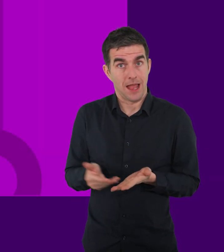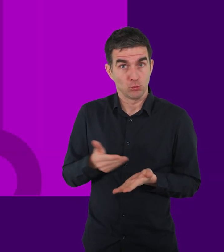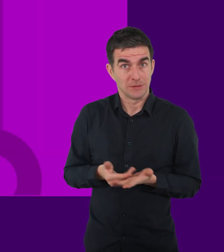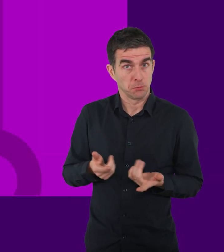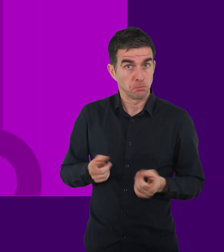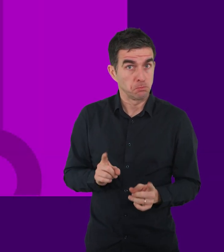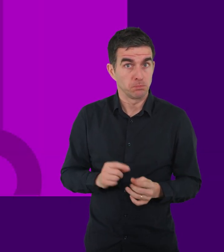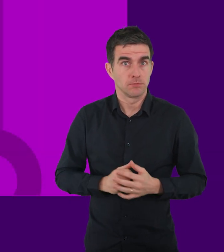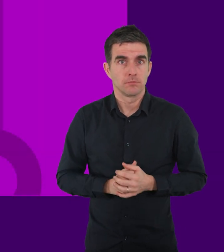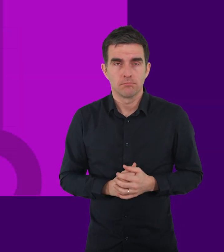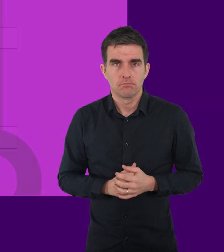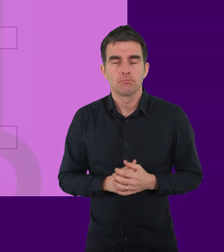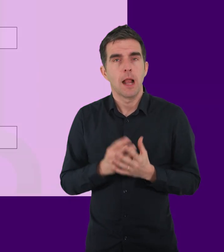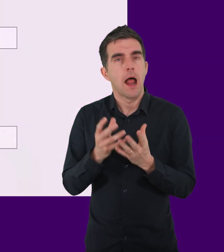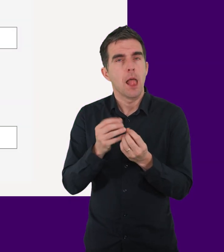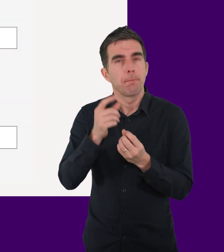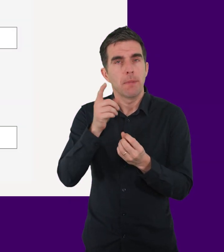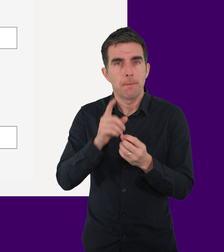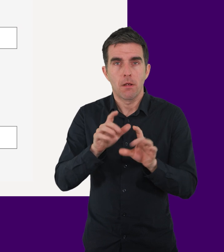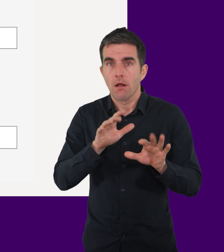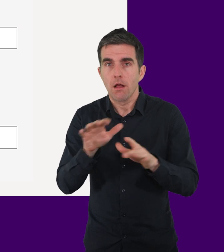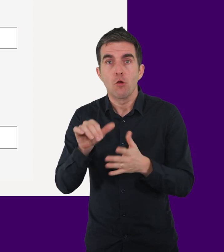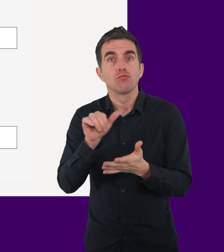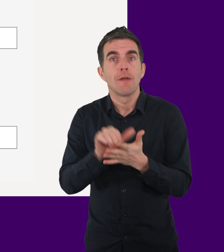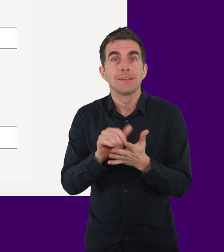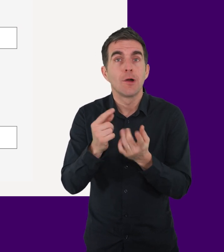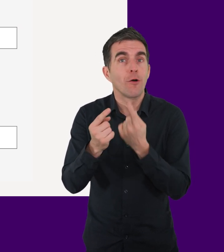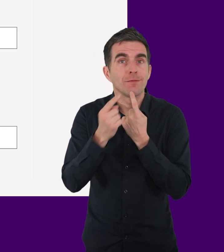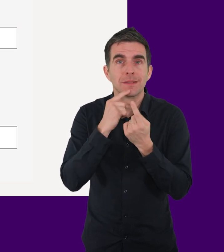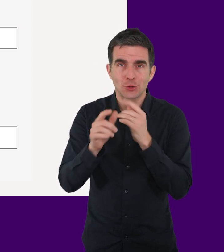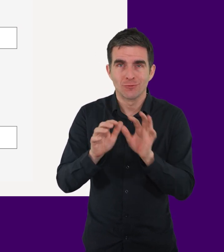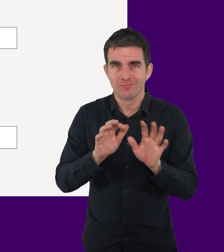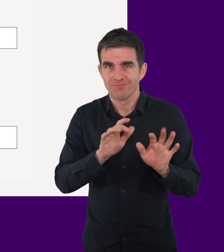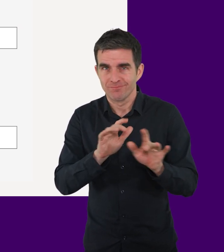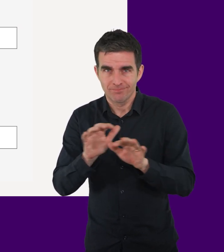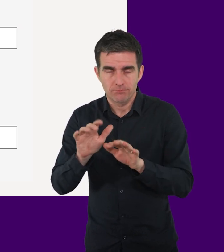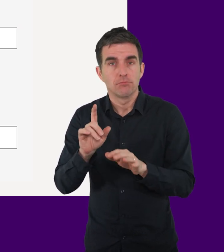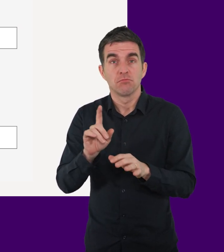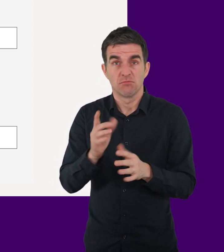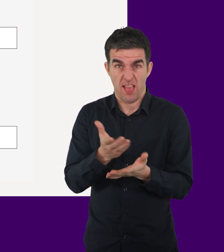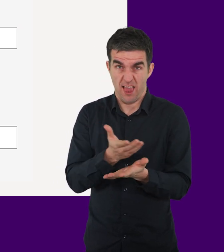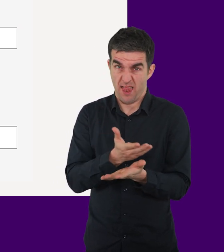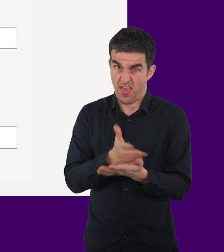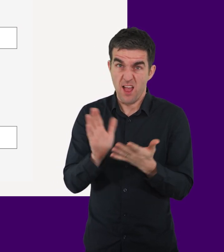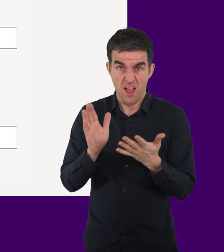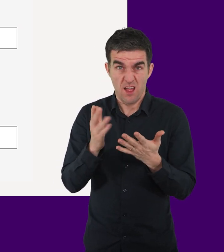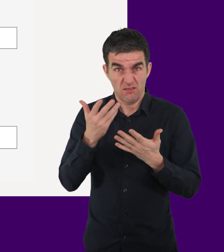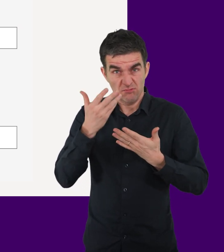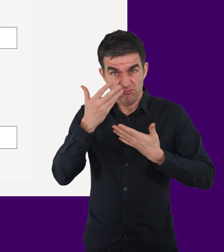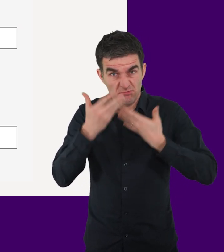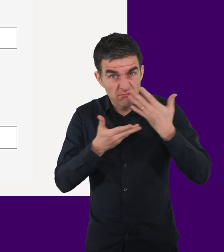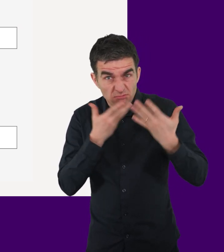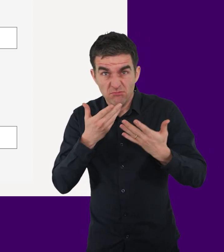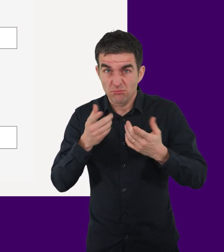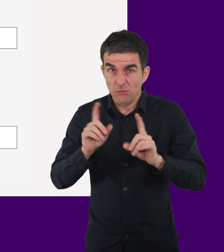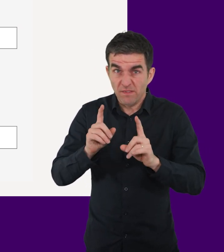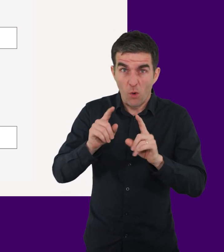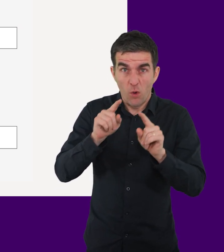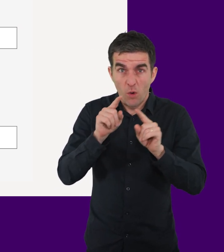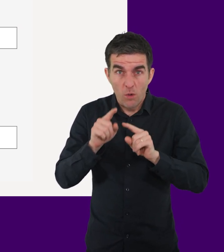Language Help people enter the correct information in form fields by writing clear and descriptive form labels